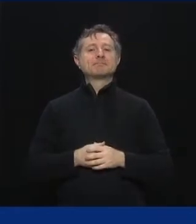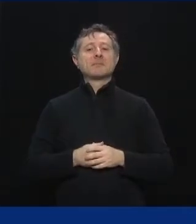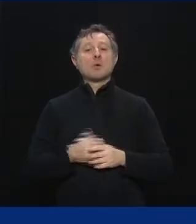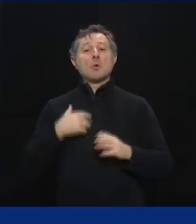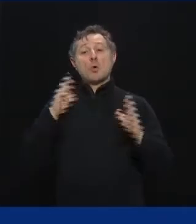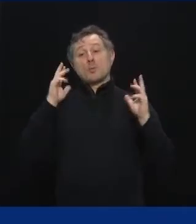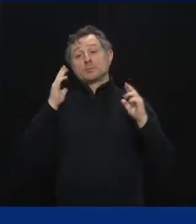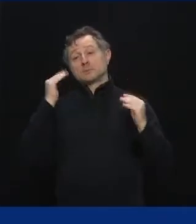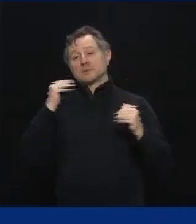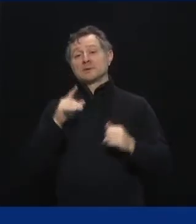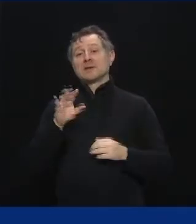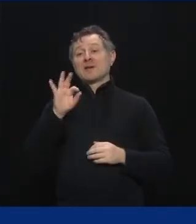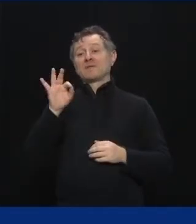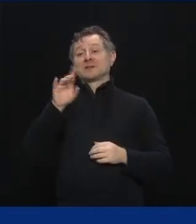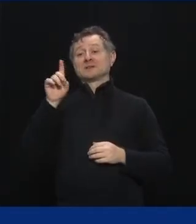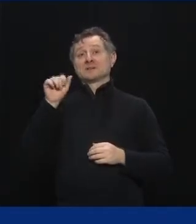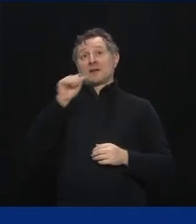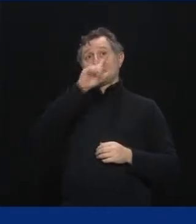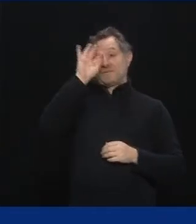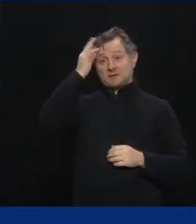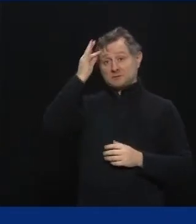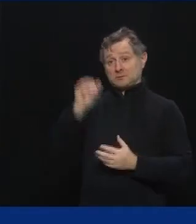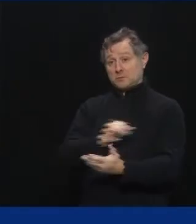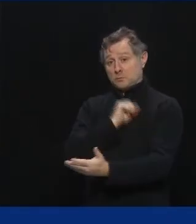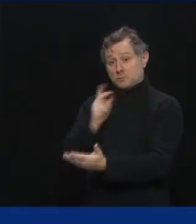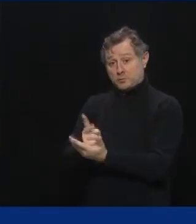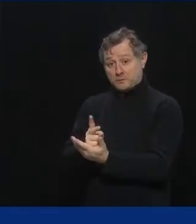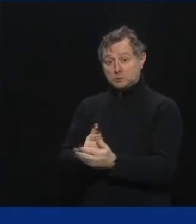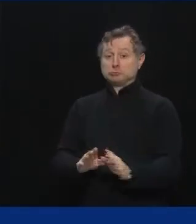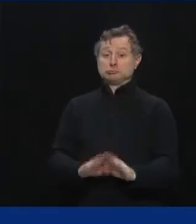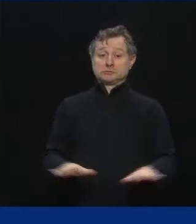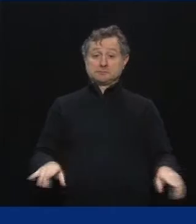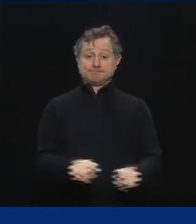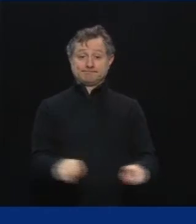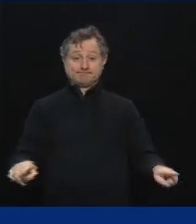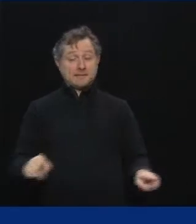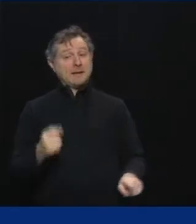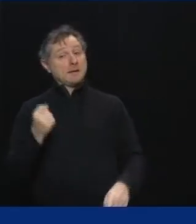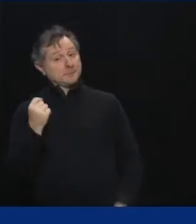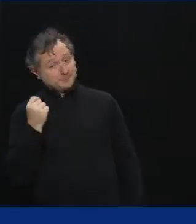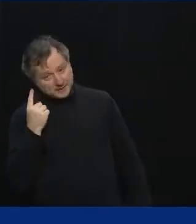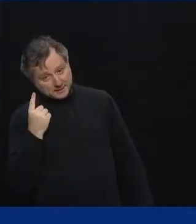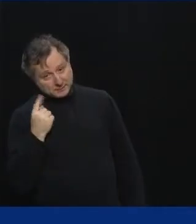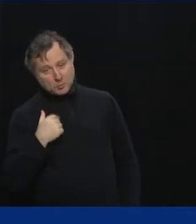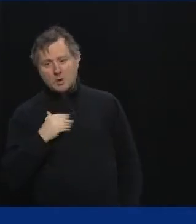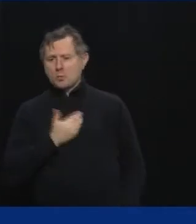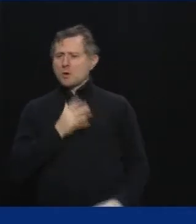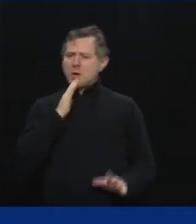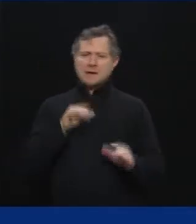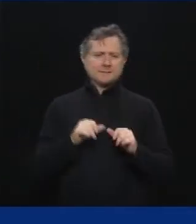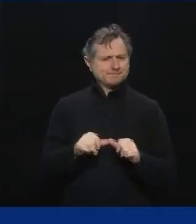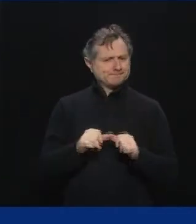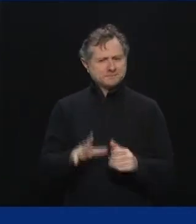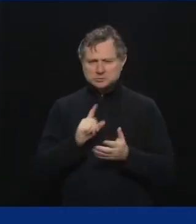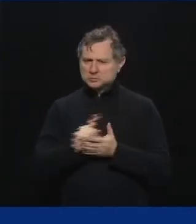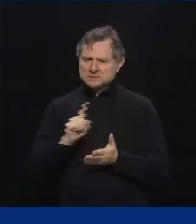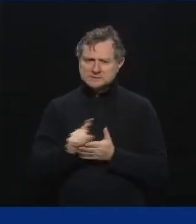LIKE TO SEE MORE YOUNG PEOPLE. WE'LL BE TALKING ABOUT THE YOUNGER GRADES THAT WE HOPE WILL BE APPROVED BY FEDERAL GOVERNMENT SHORTLY, BUT I THINK WE CAN DO A LITTLE BETTER THERE,